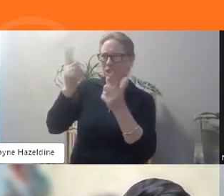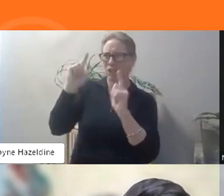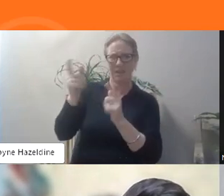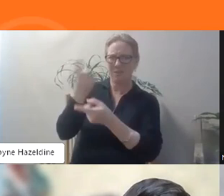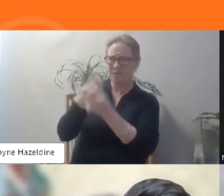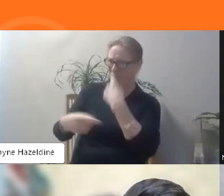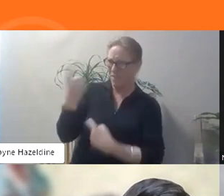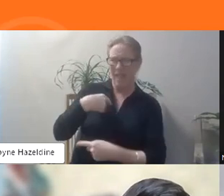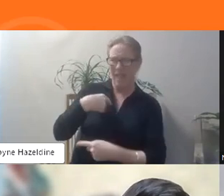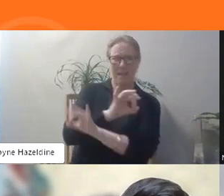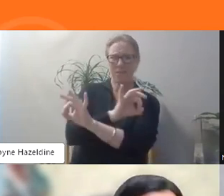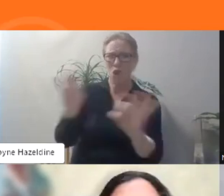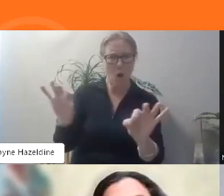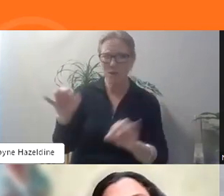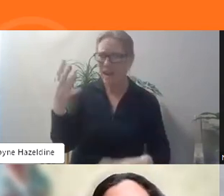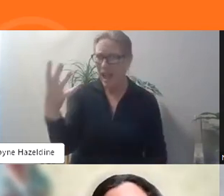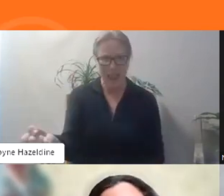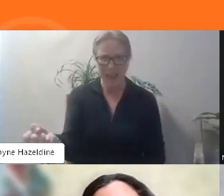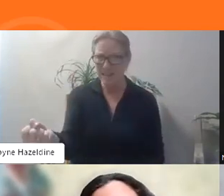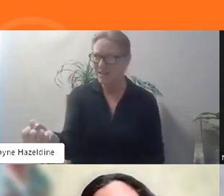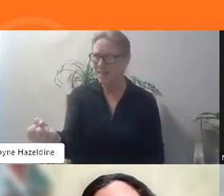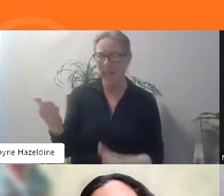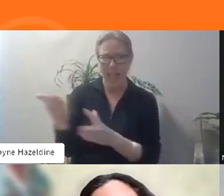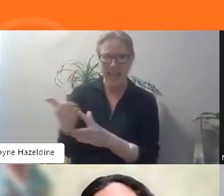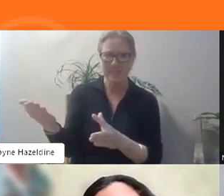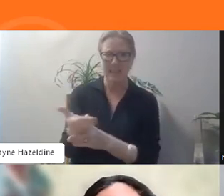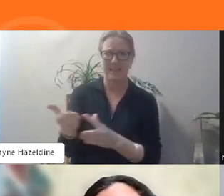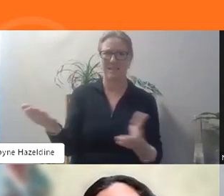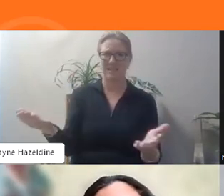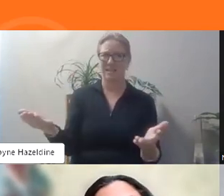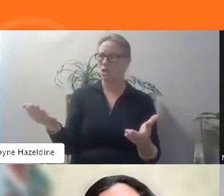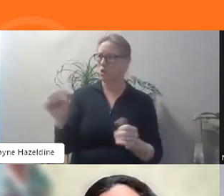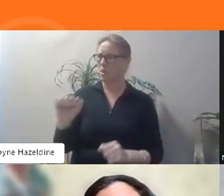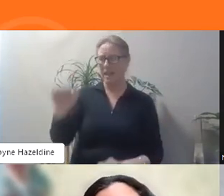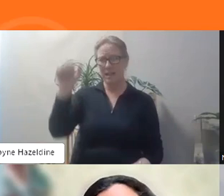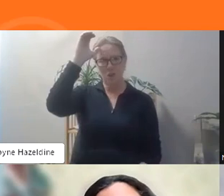have not had the access to these concepts, these pedagogies of learning